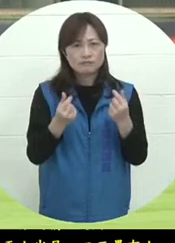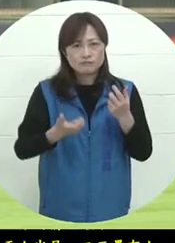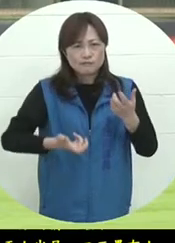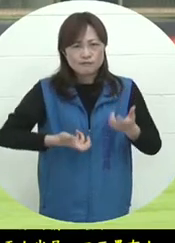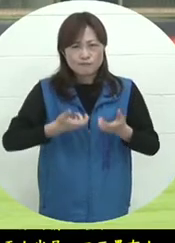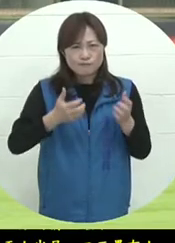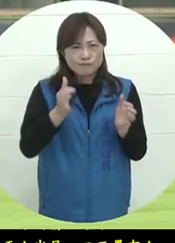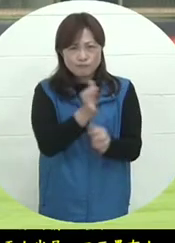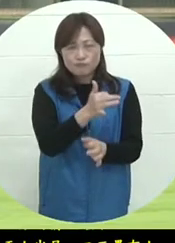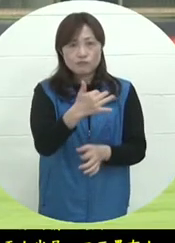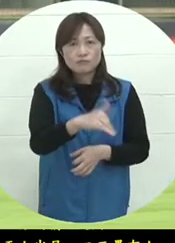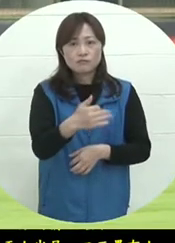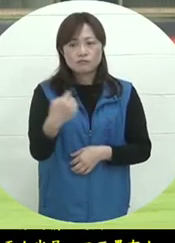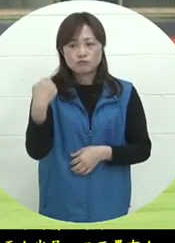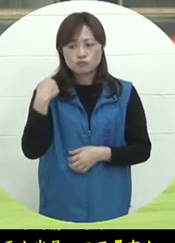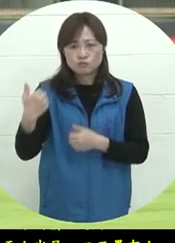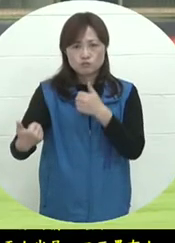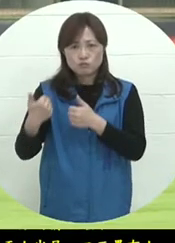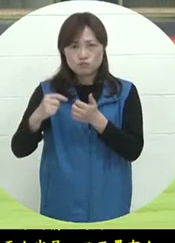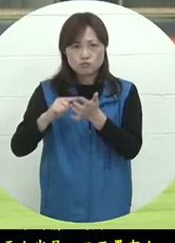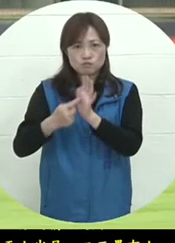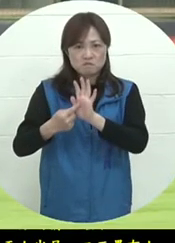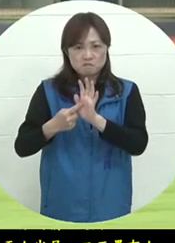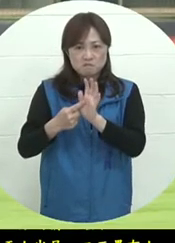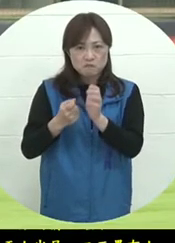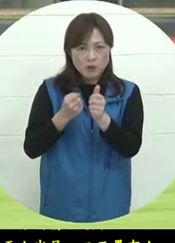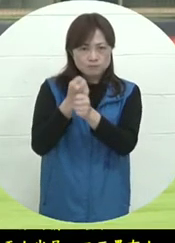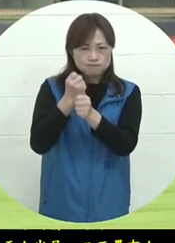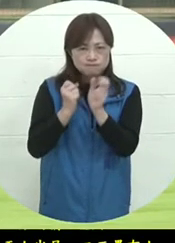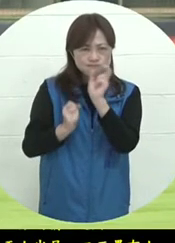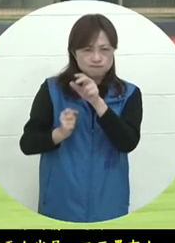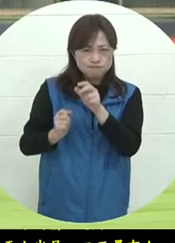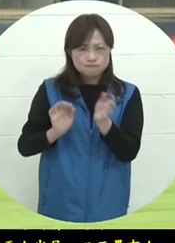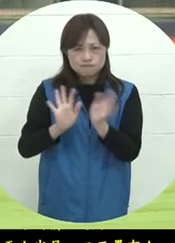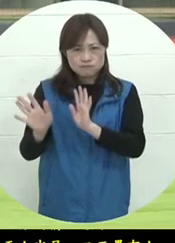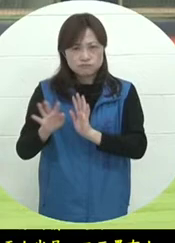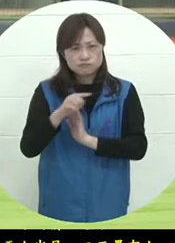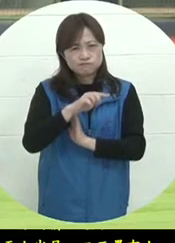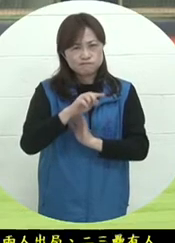In fact , there is a slight gap between the ball control feeling shown in yesterday's game.